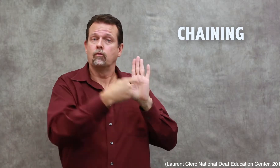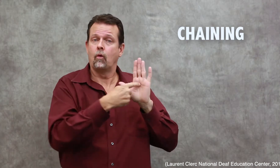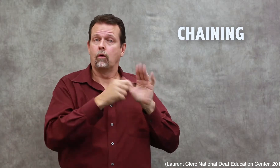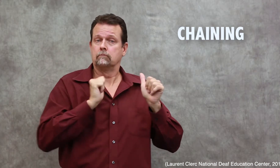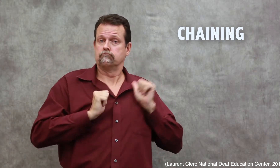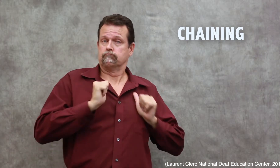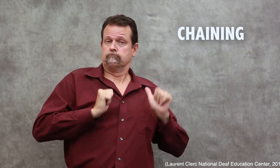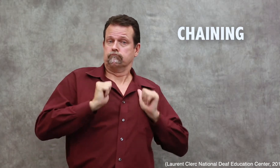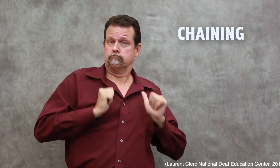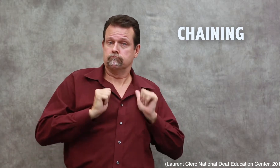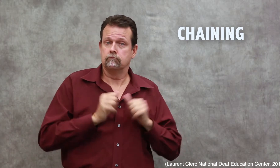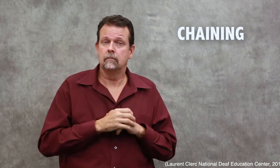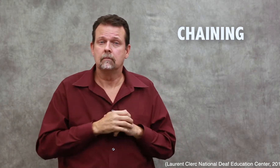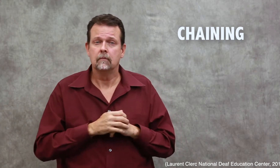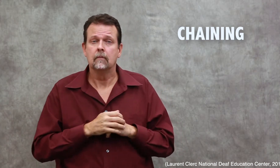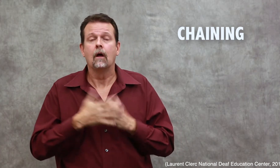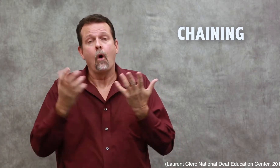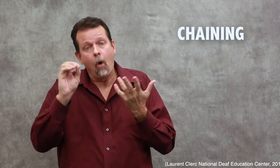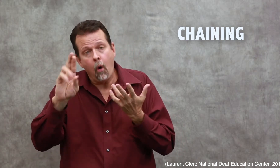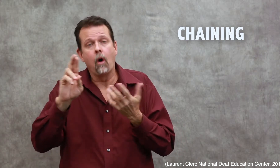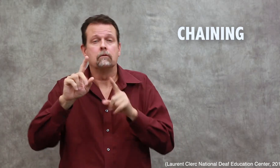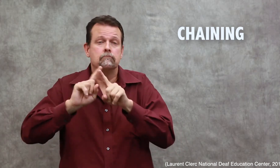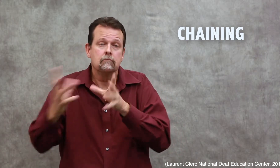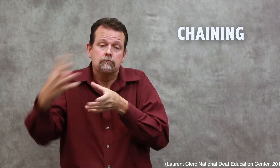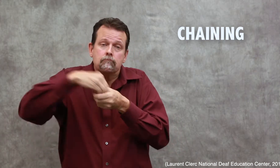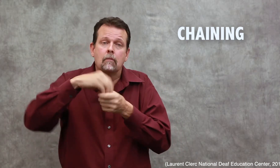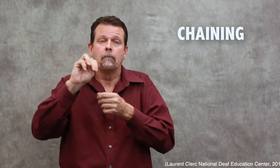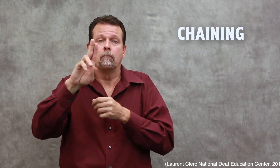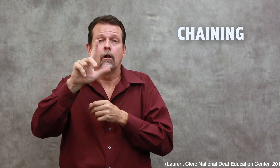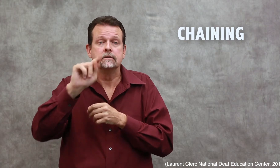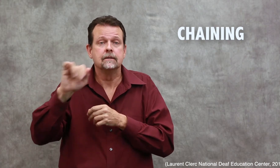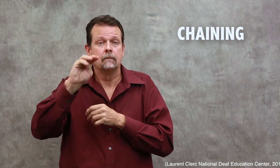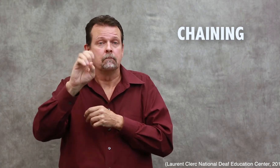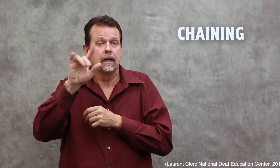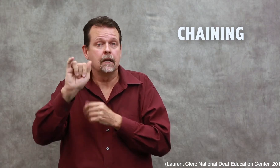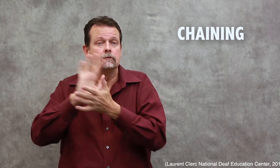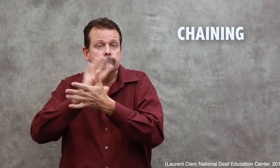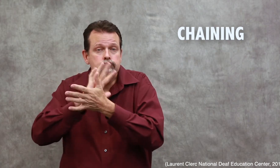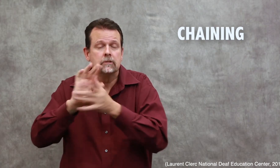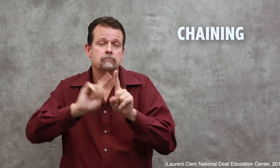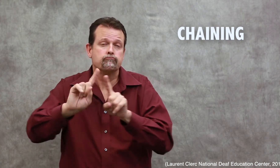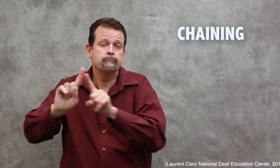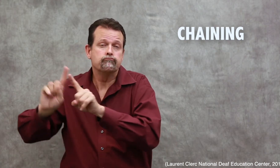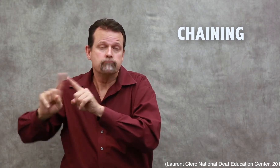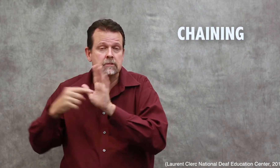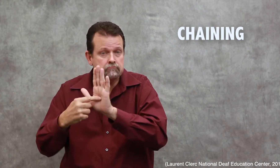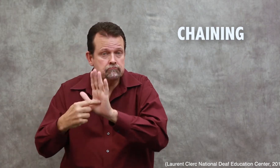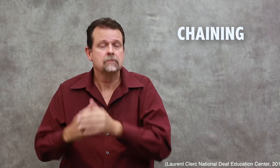role playing, and/or multimedia.